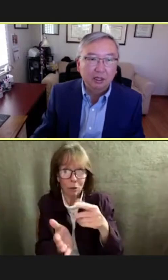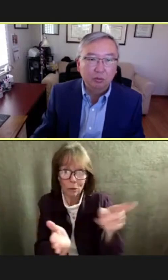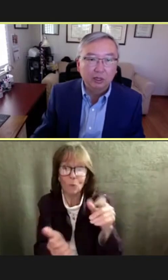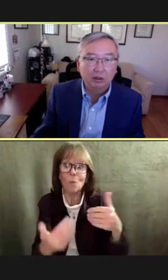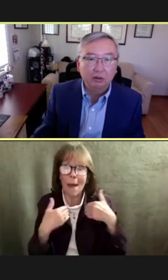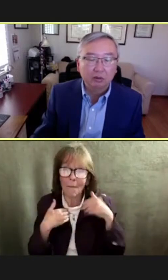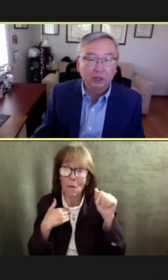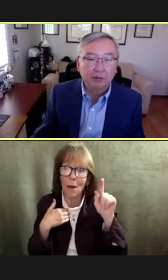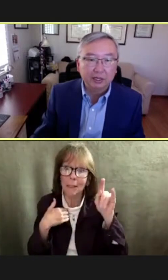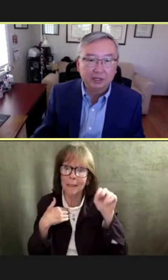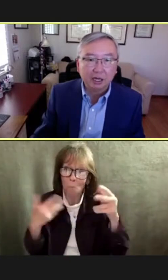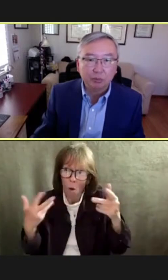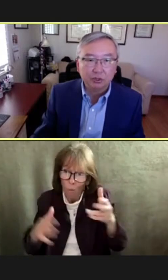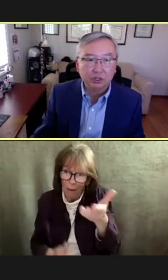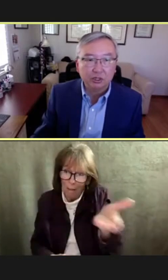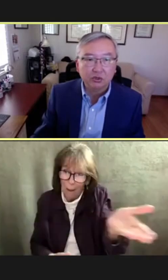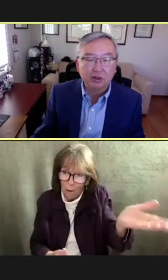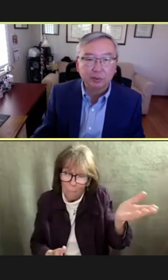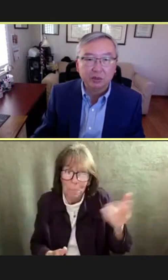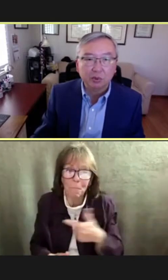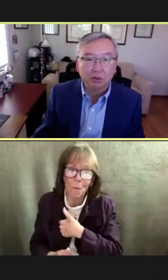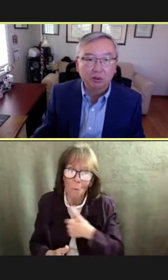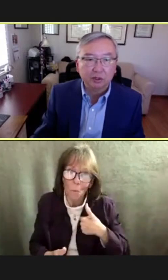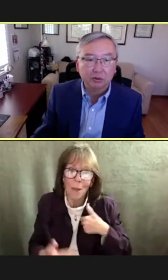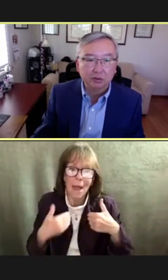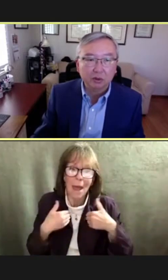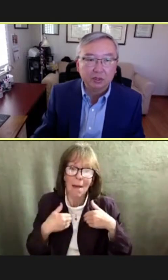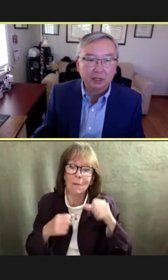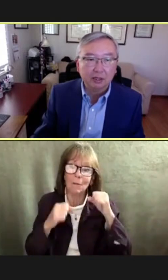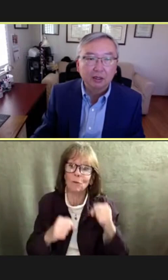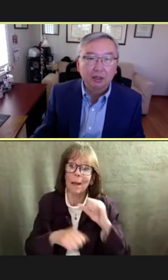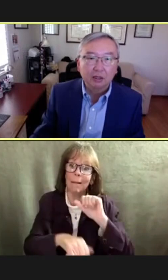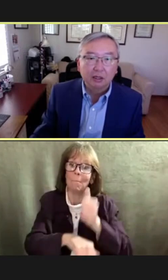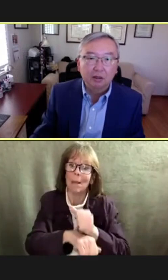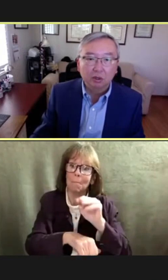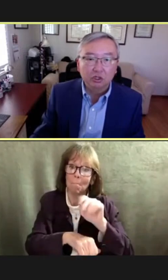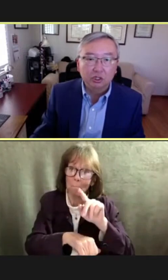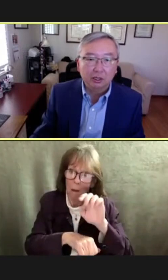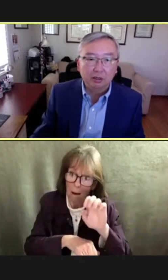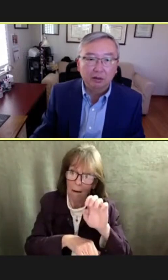And we have established a strength-based model of neurodiversity,